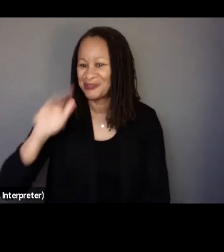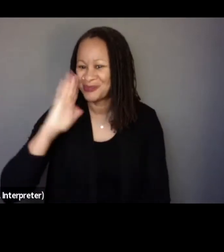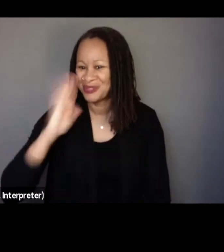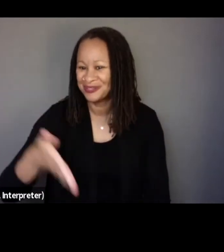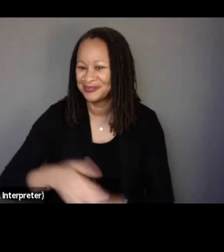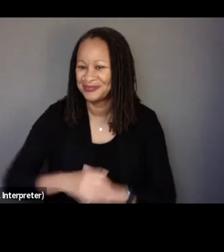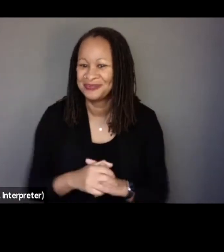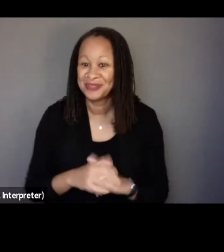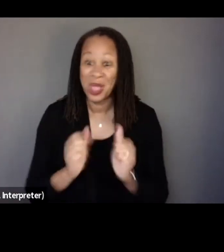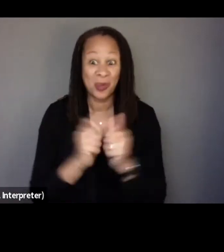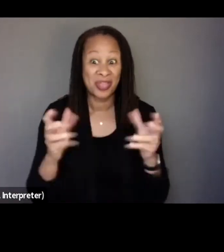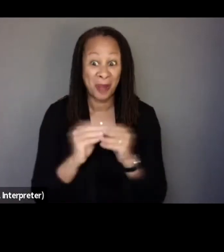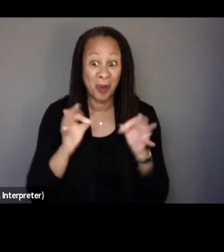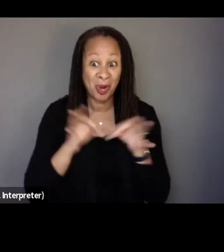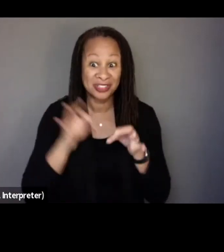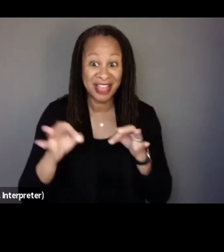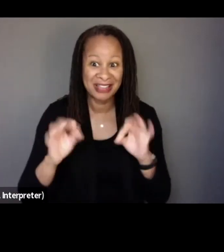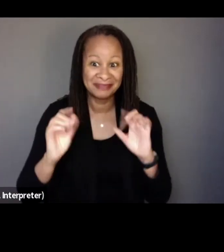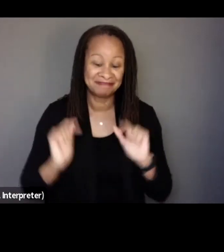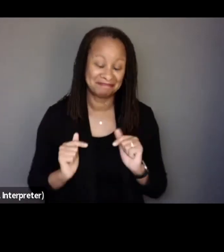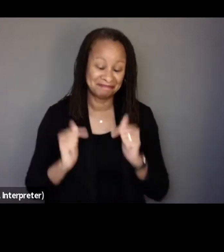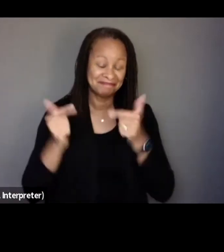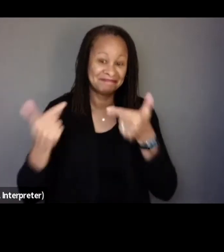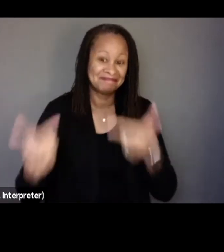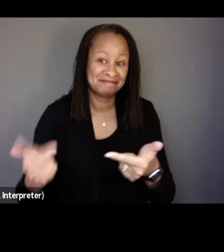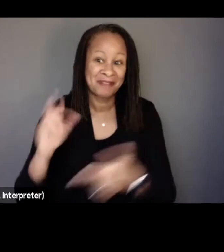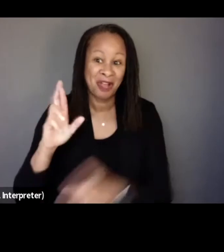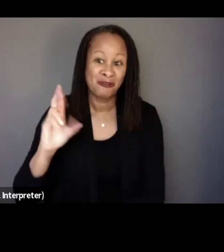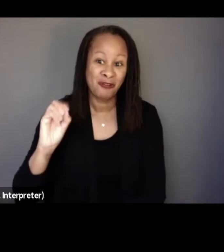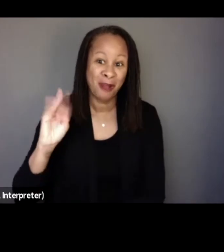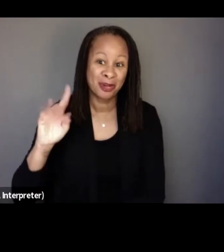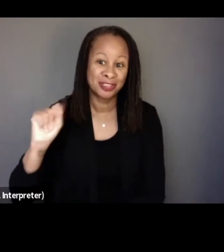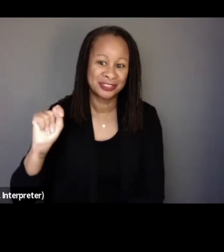Without any further ado, I'm gonna hand things over to Robert to get things started.